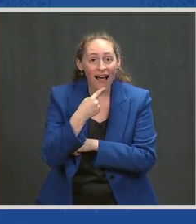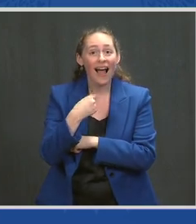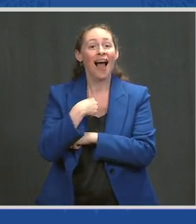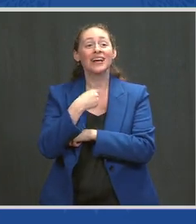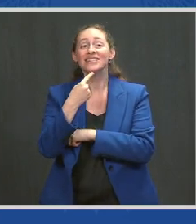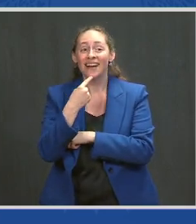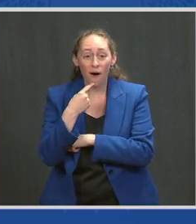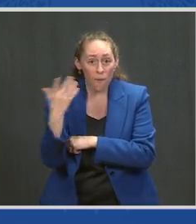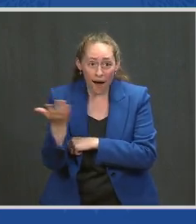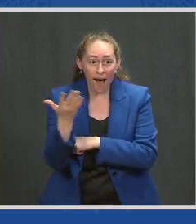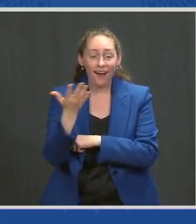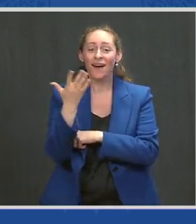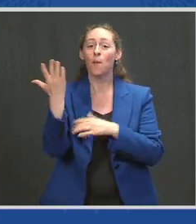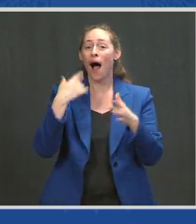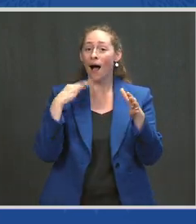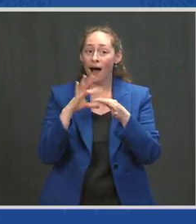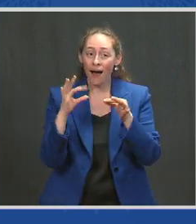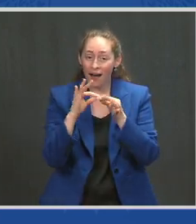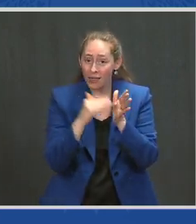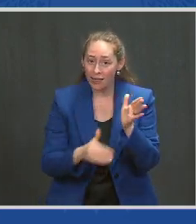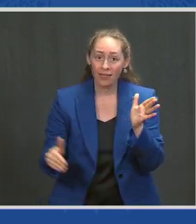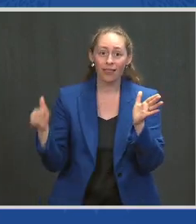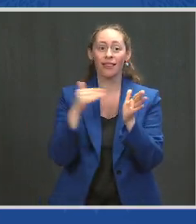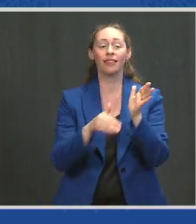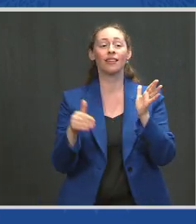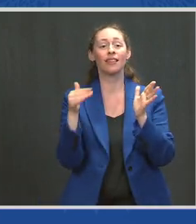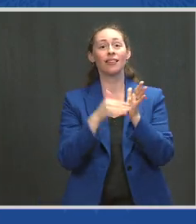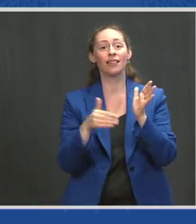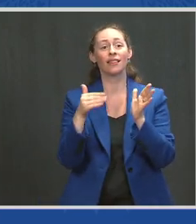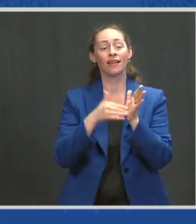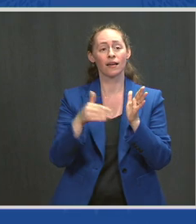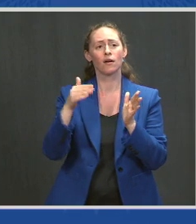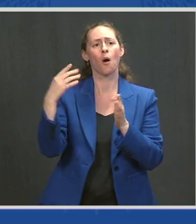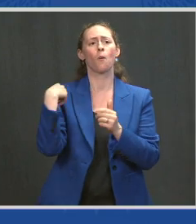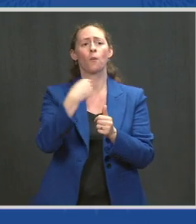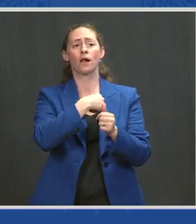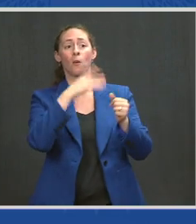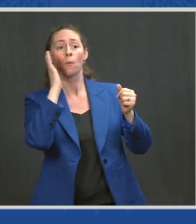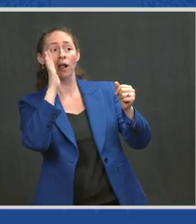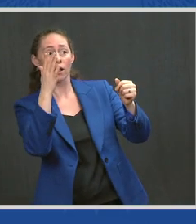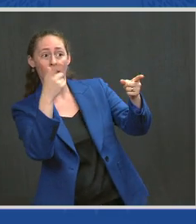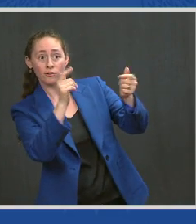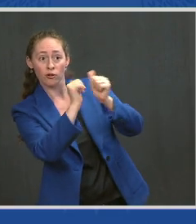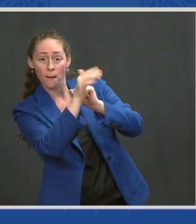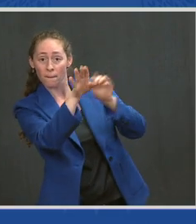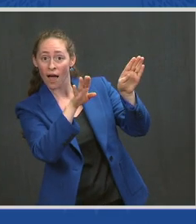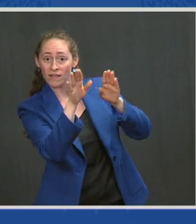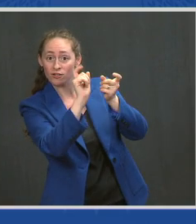let's get it straight. I said: What will change their behavior is if the rest of world reacts to them